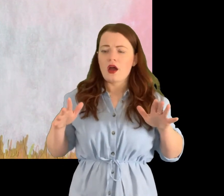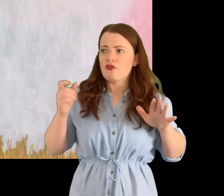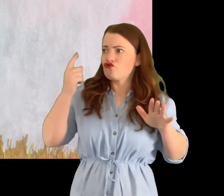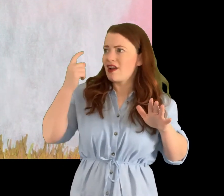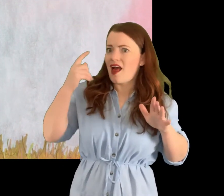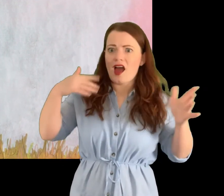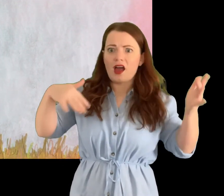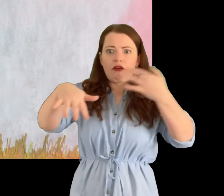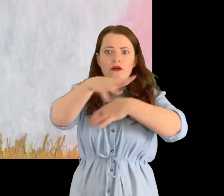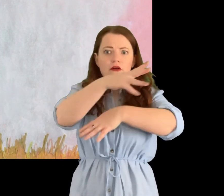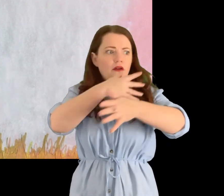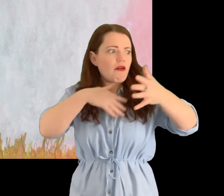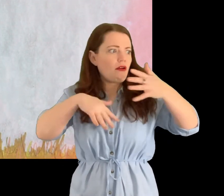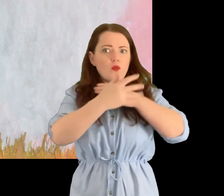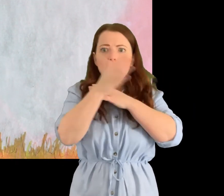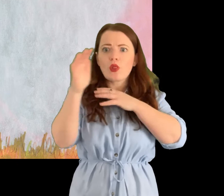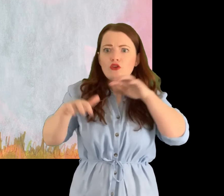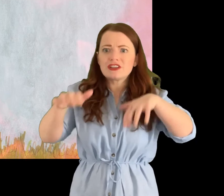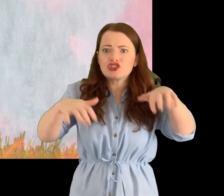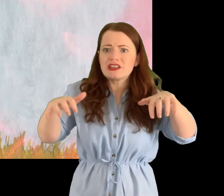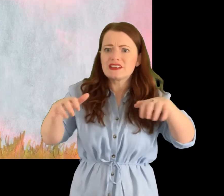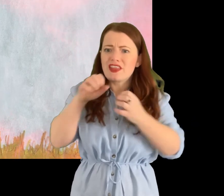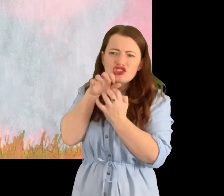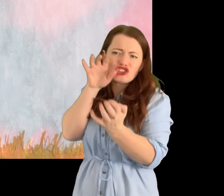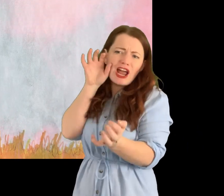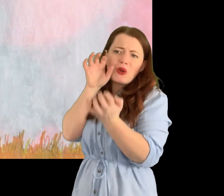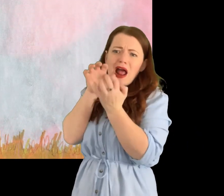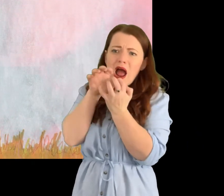By a host of woodland creatures They both called out in terror